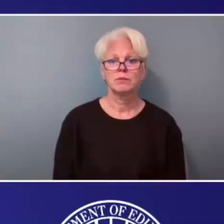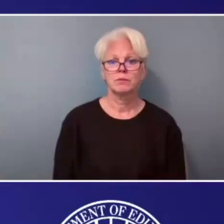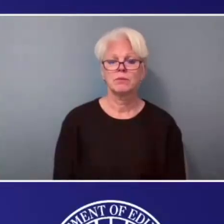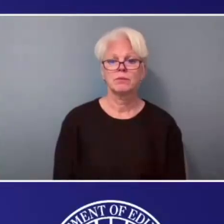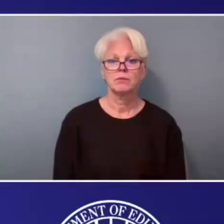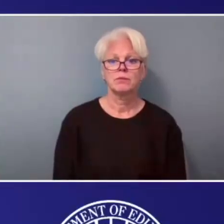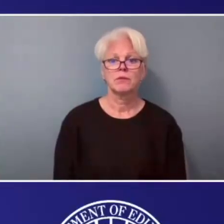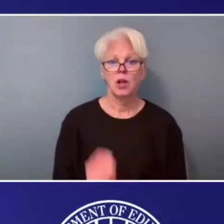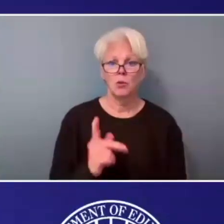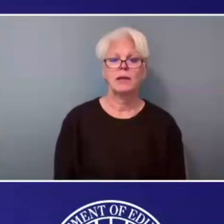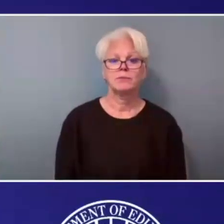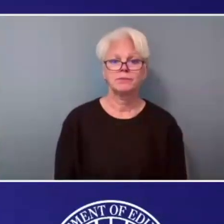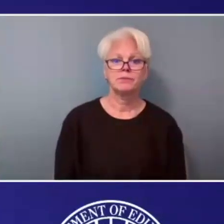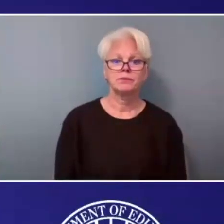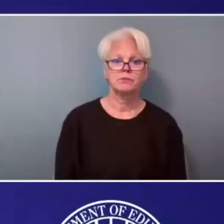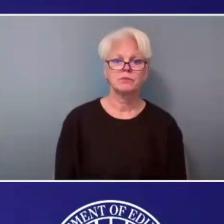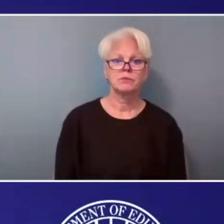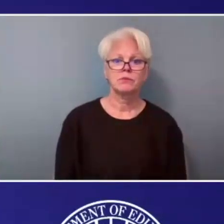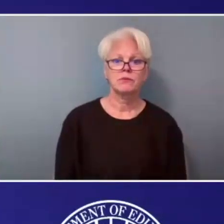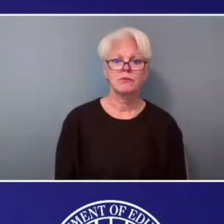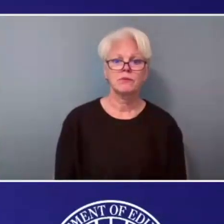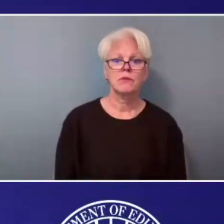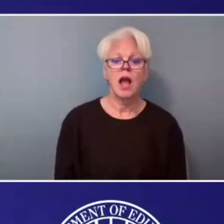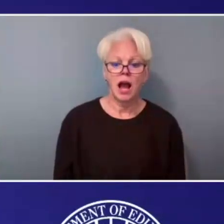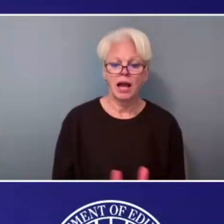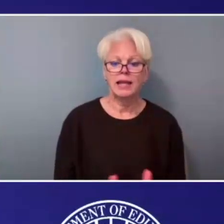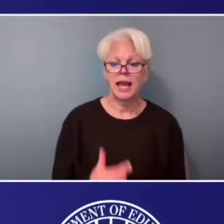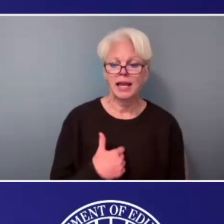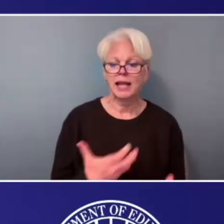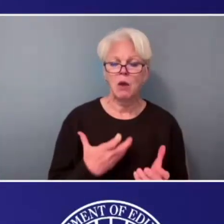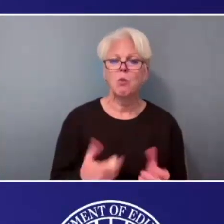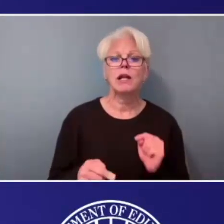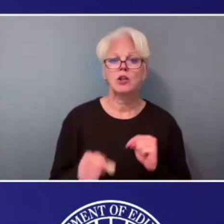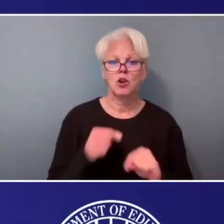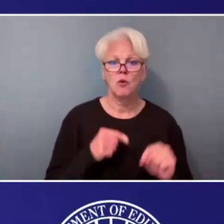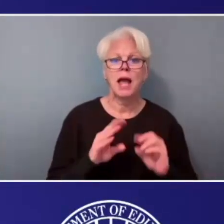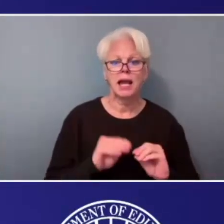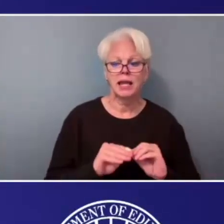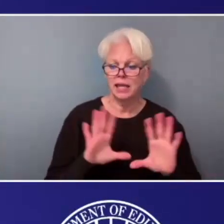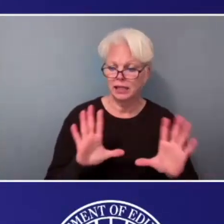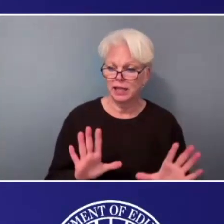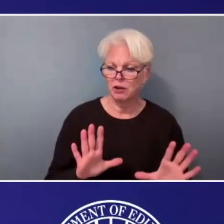Okay. And again, I wanted to, to go back and clarify something that Jenna